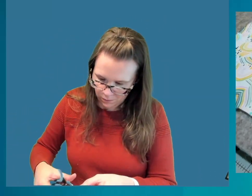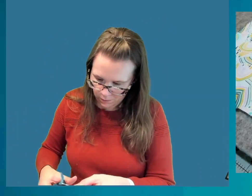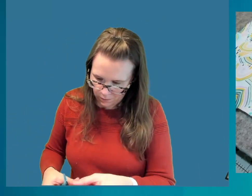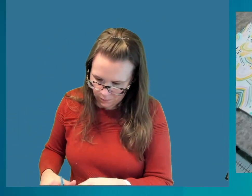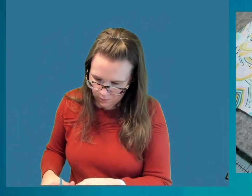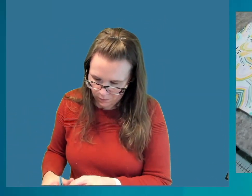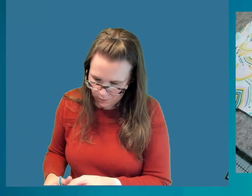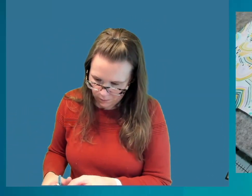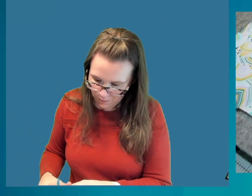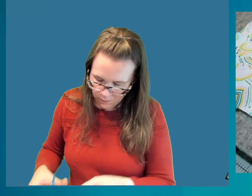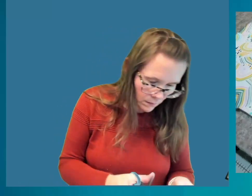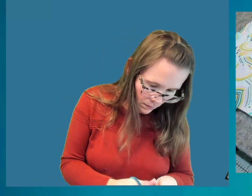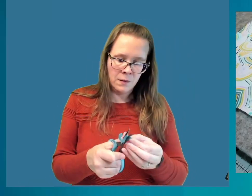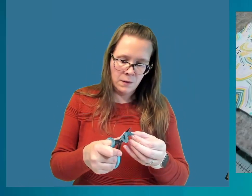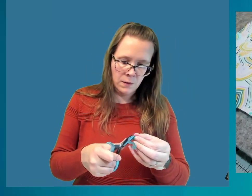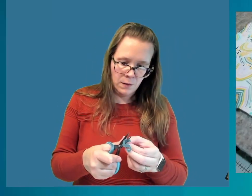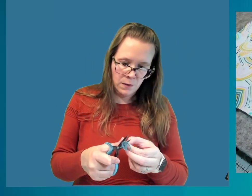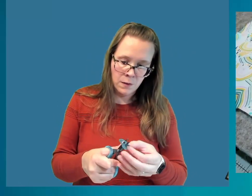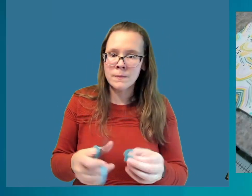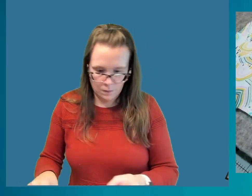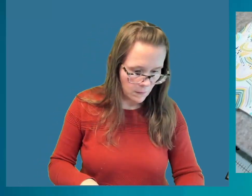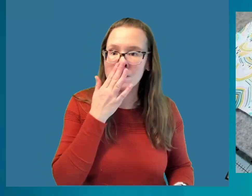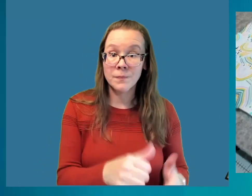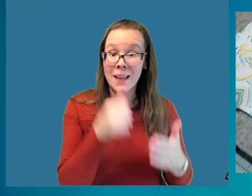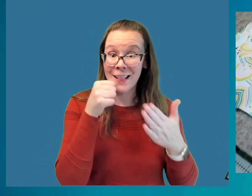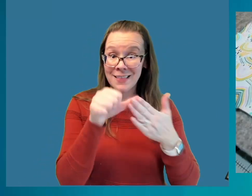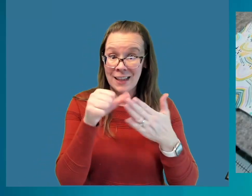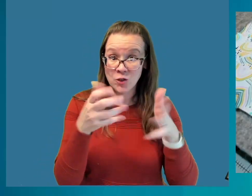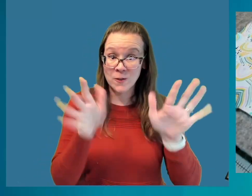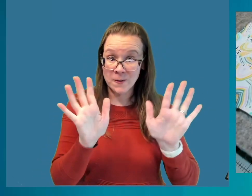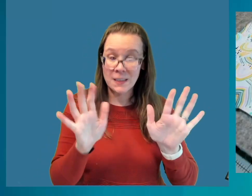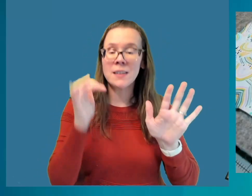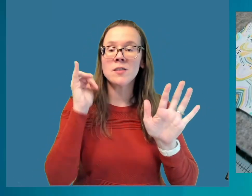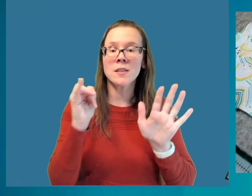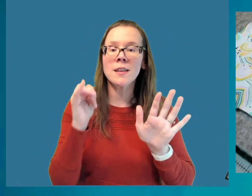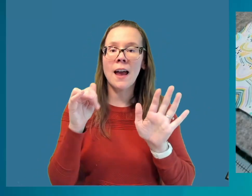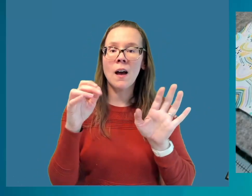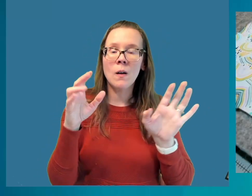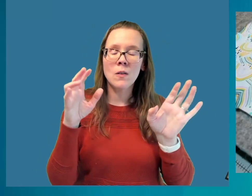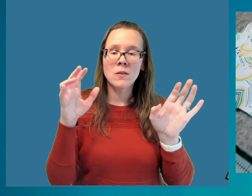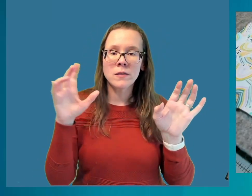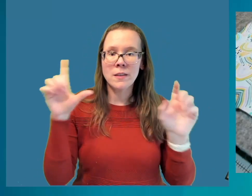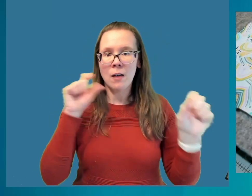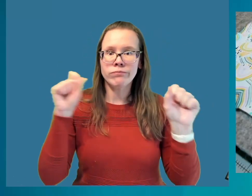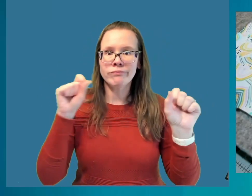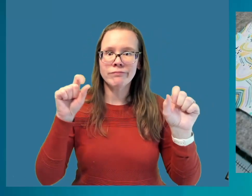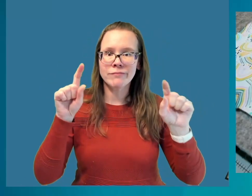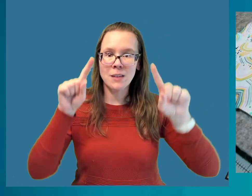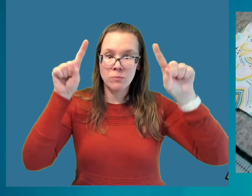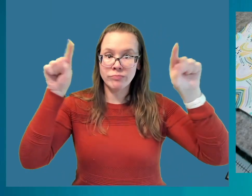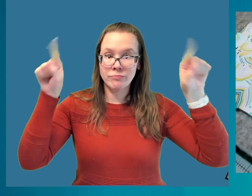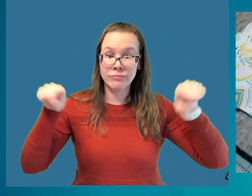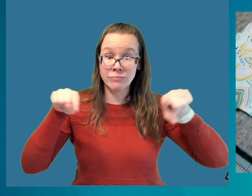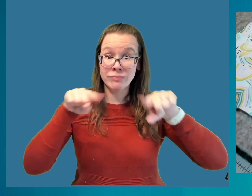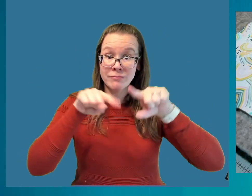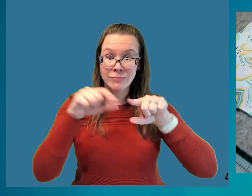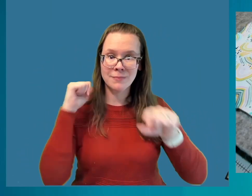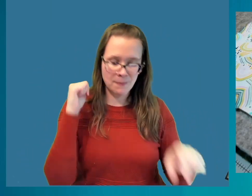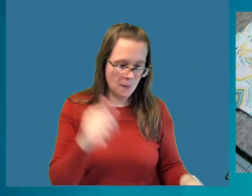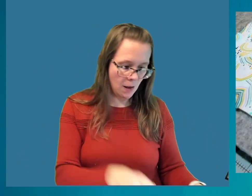the curves can be tricky: just take your time. So my letters are now done, and so, uh, now I'm